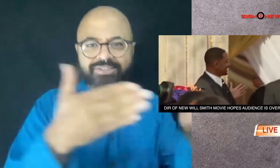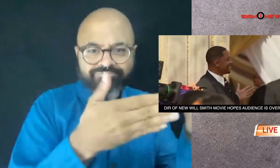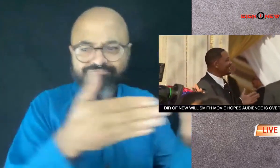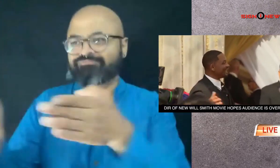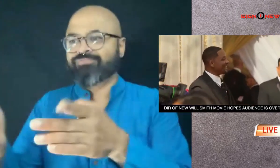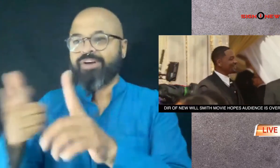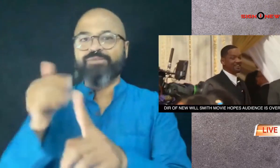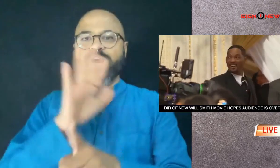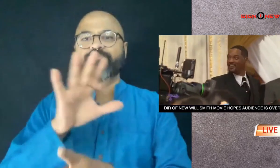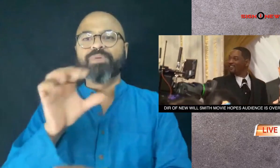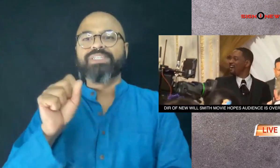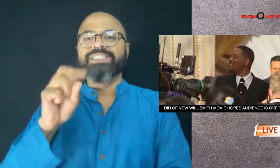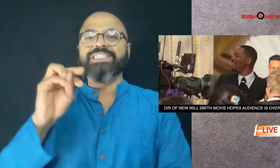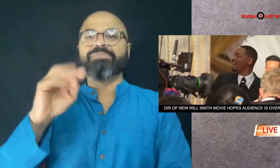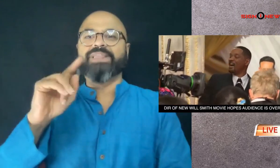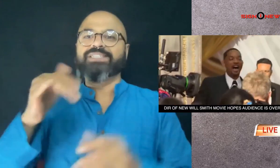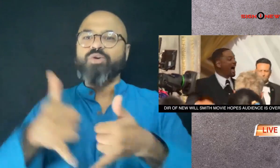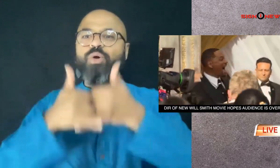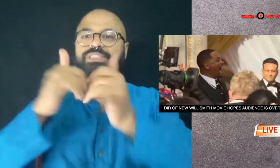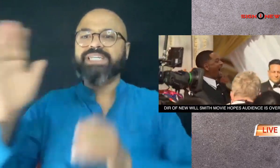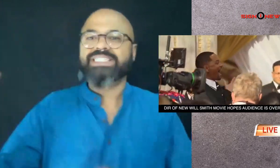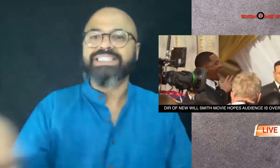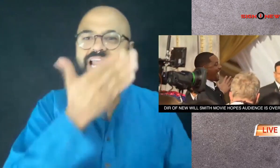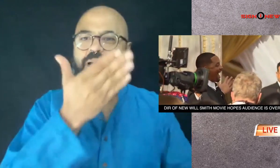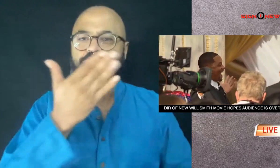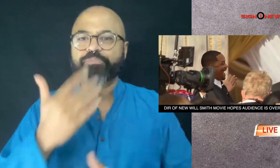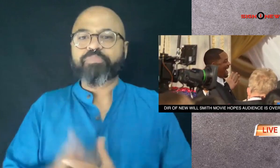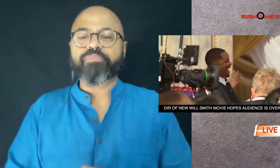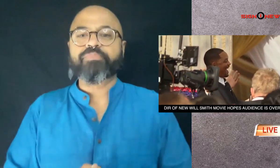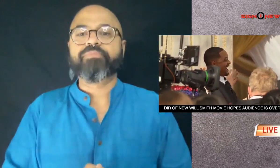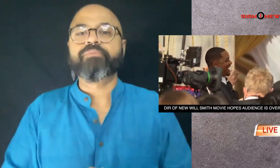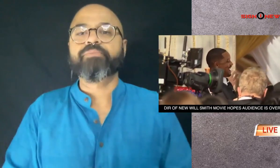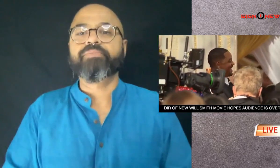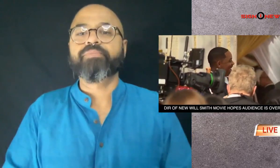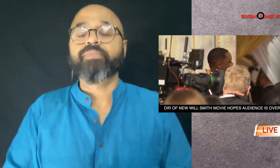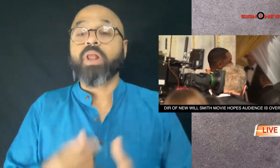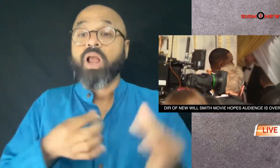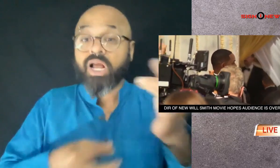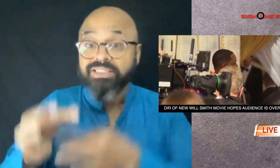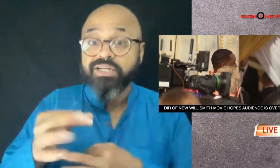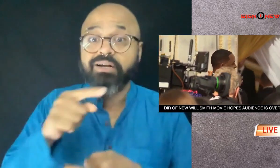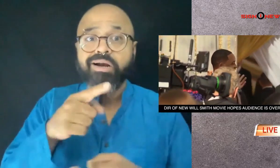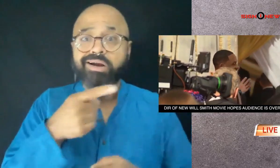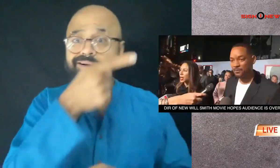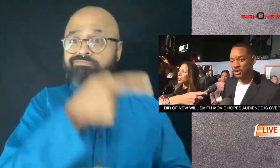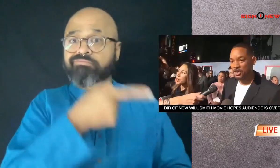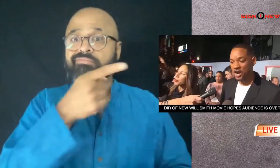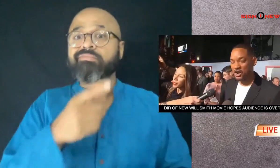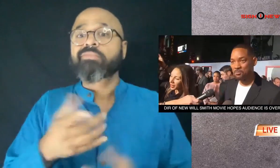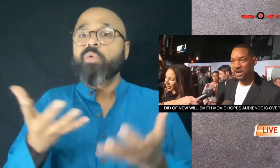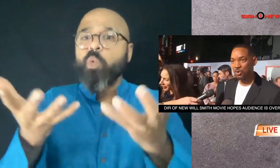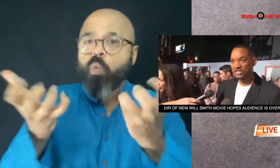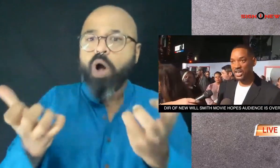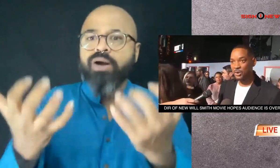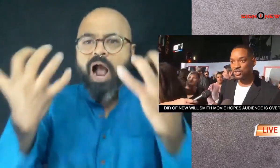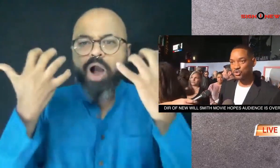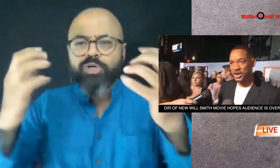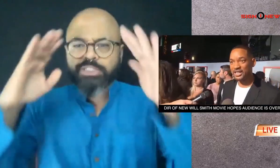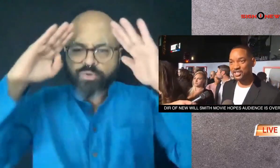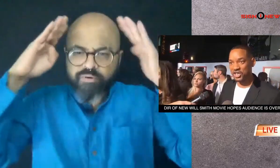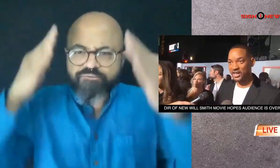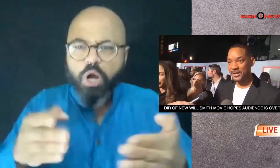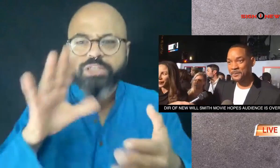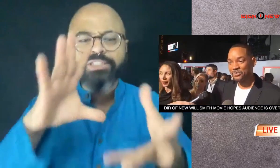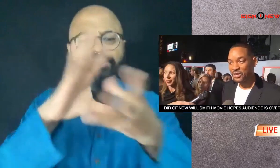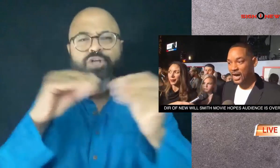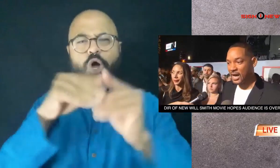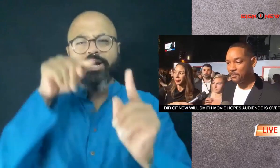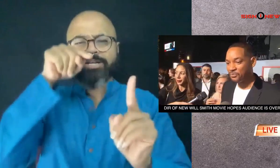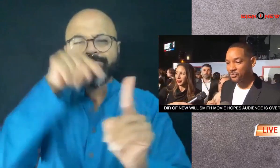slap instead he wants audiences to focus on the